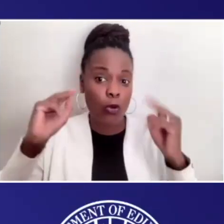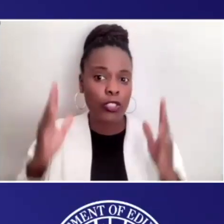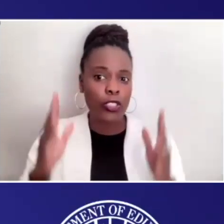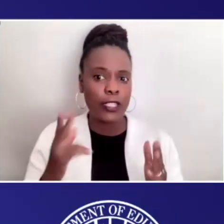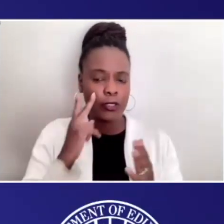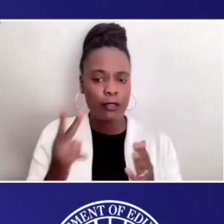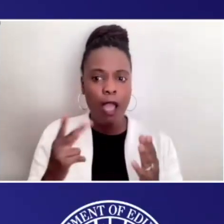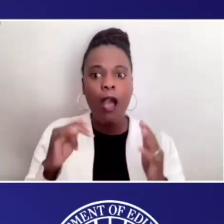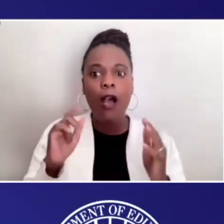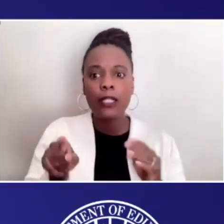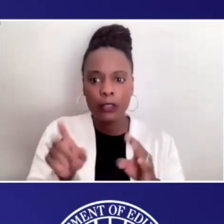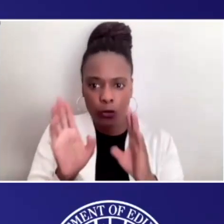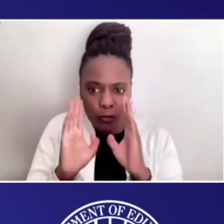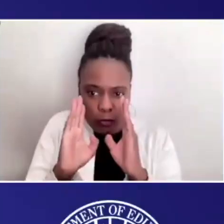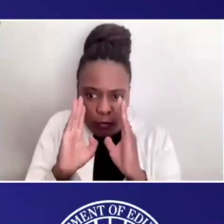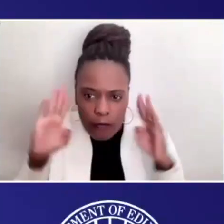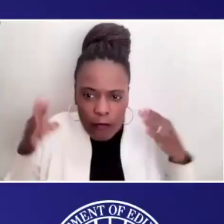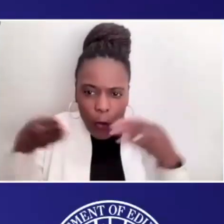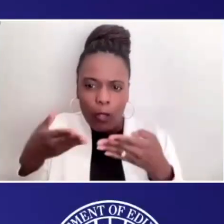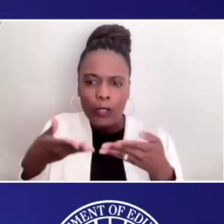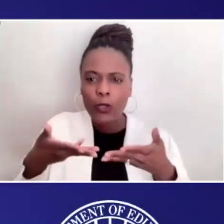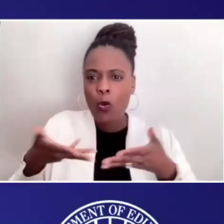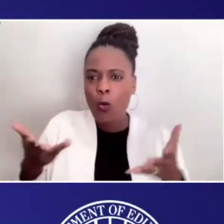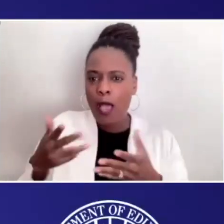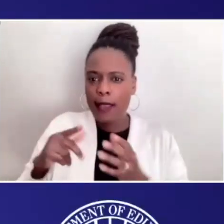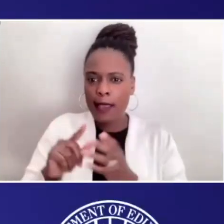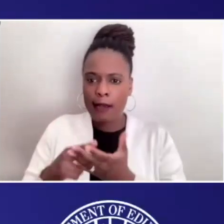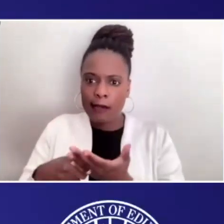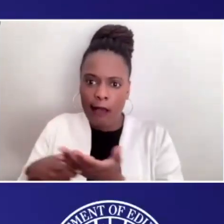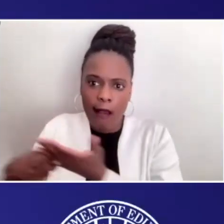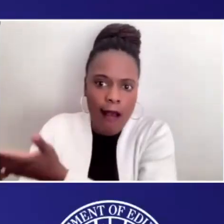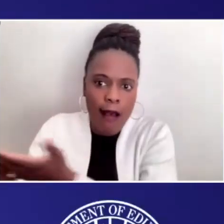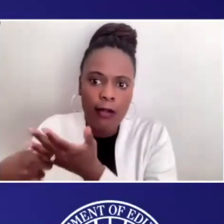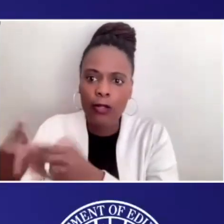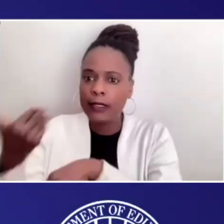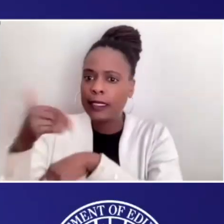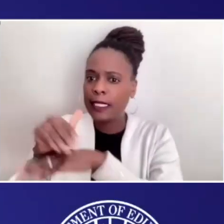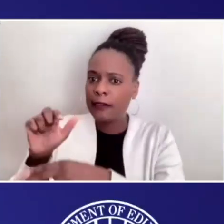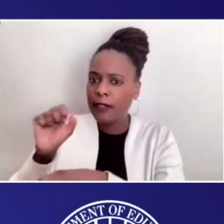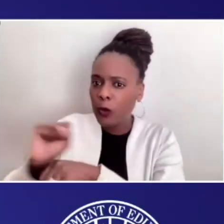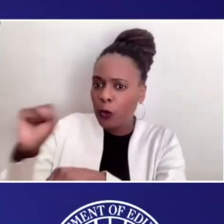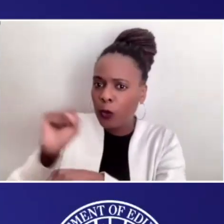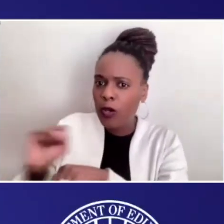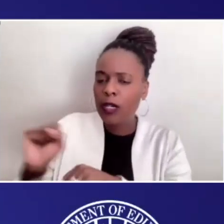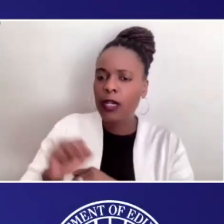in our huddles, in our evening work? What new thing can we pull out of our hat